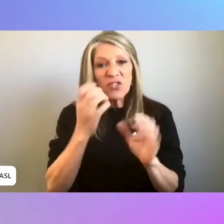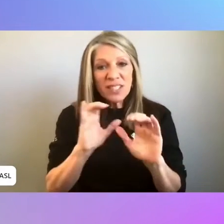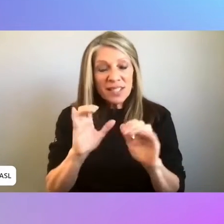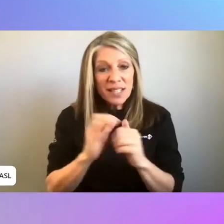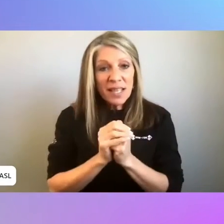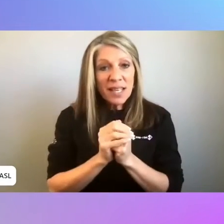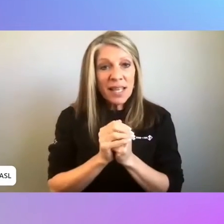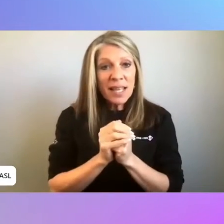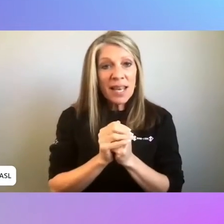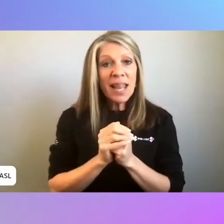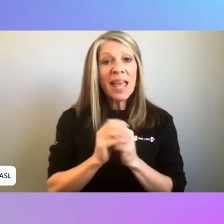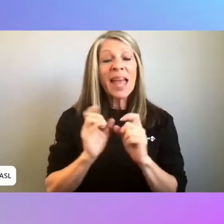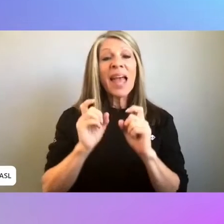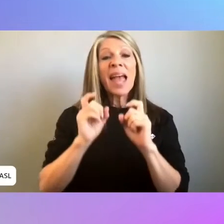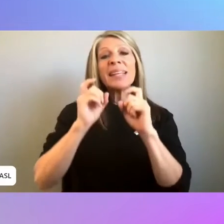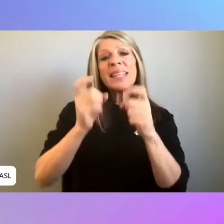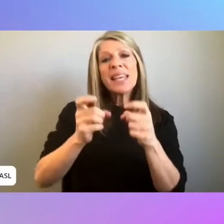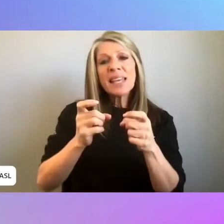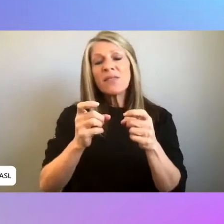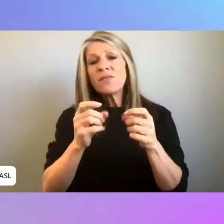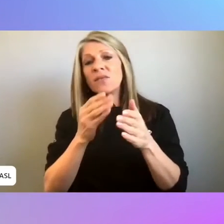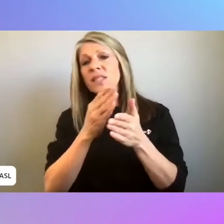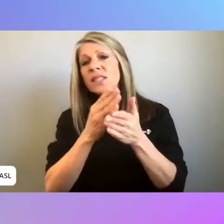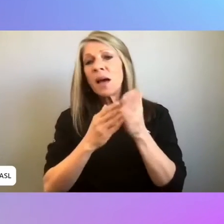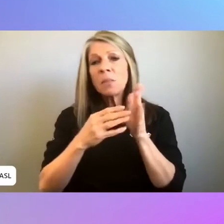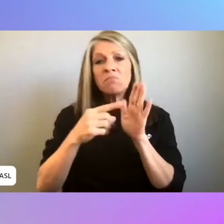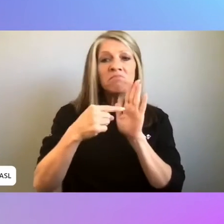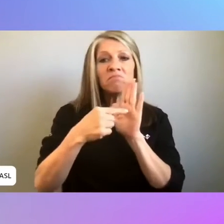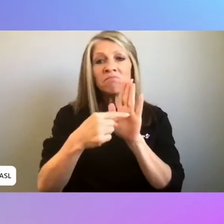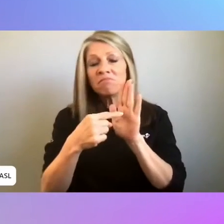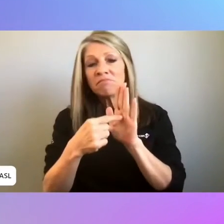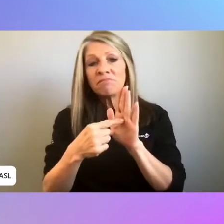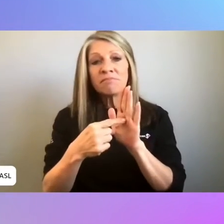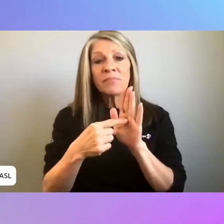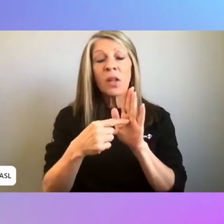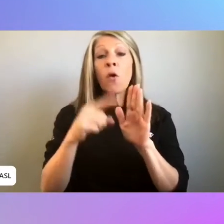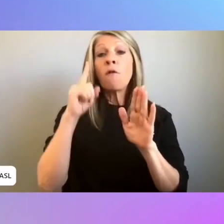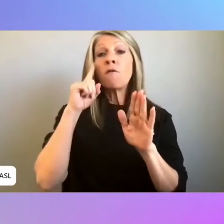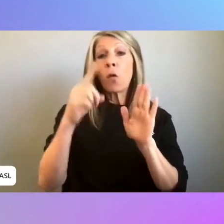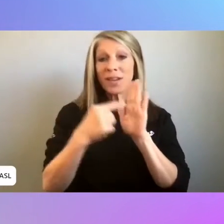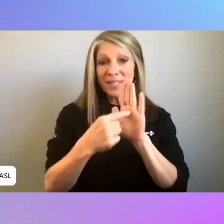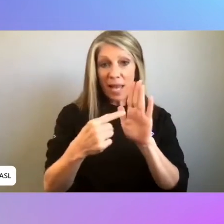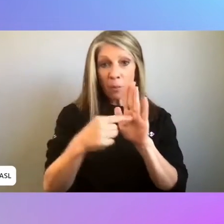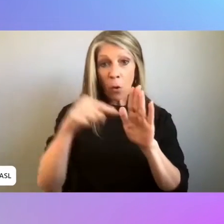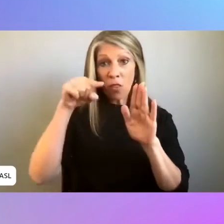and then hand it off, and someone of do would kind the exact same feeling thing that I just did here, and then